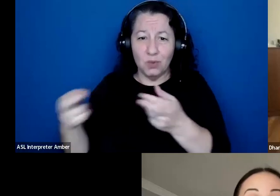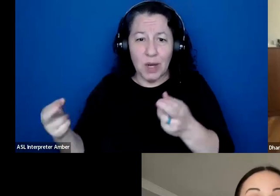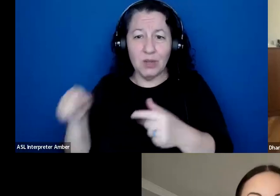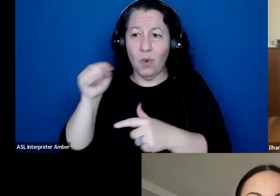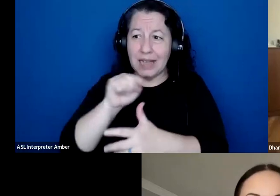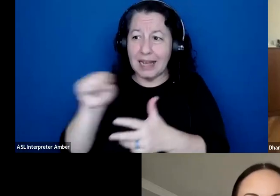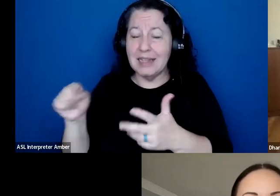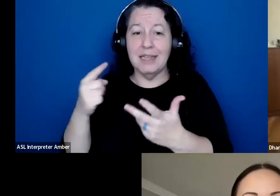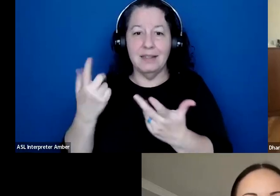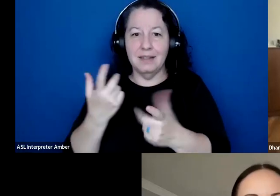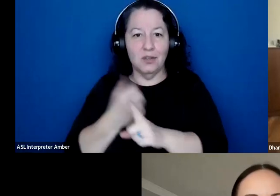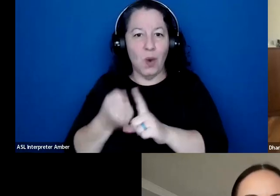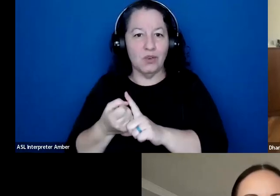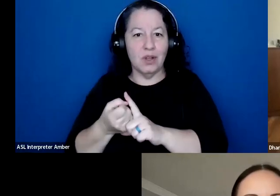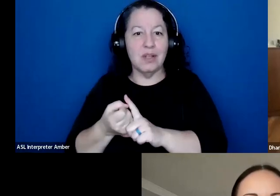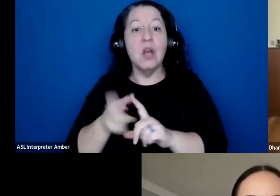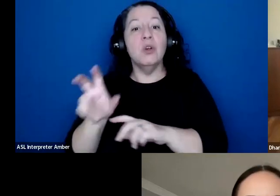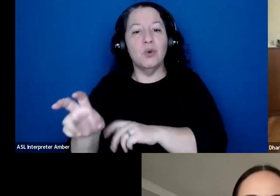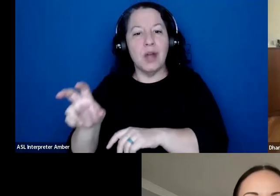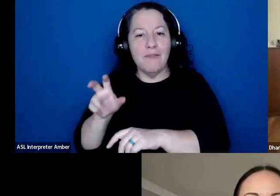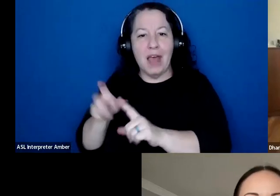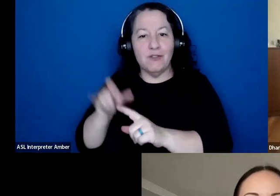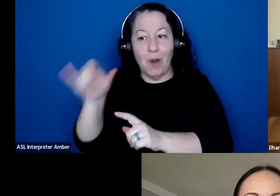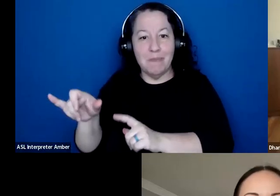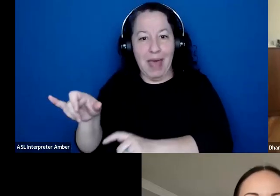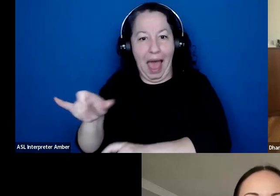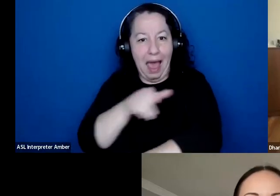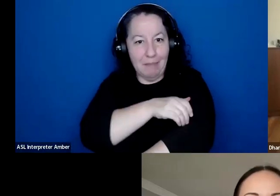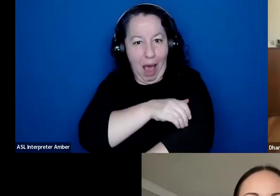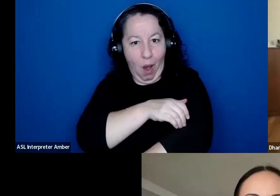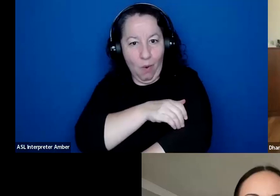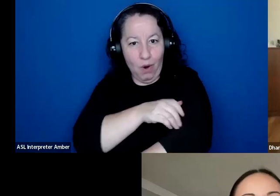to divest from that power and to divest from them